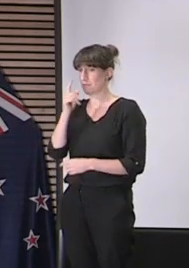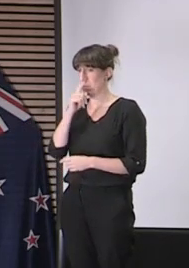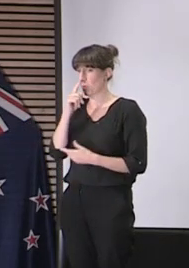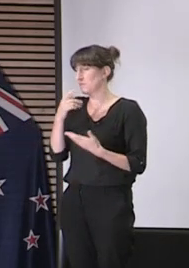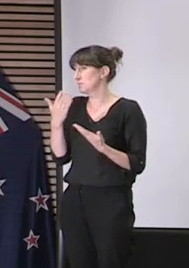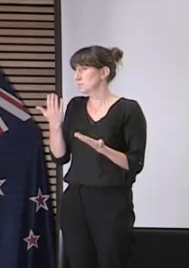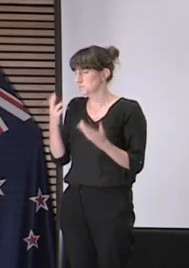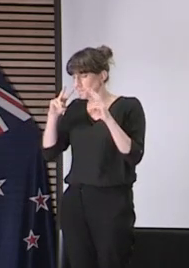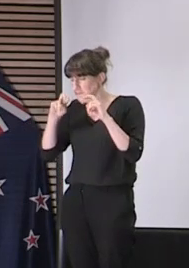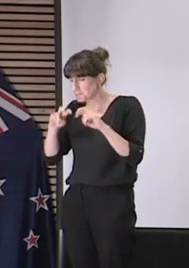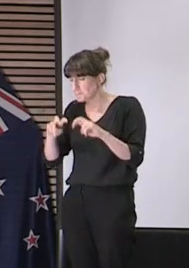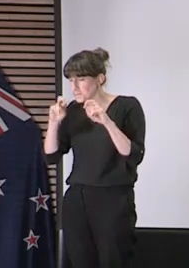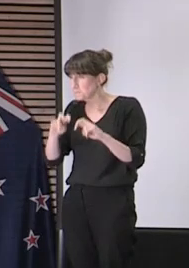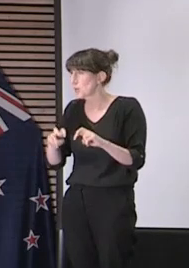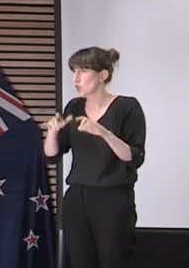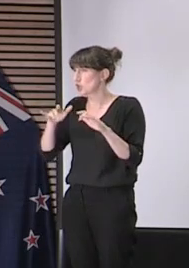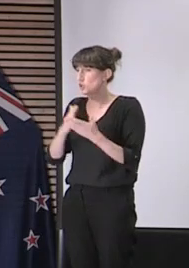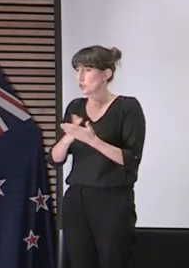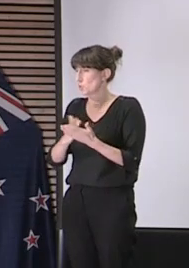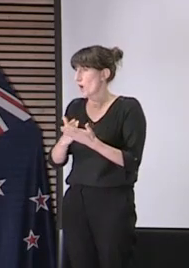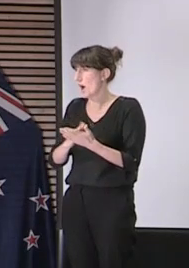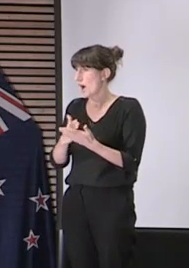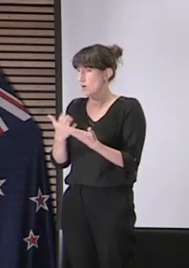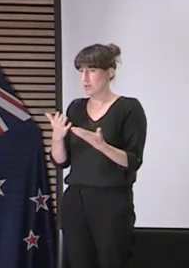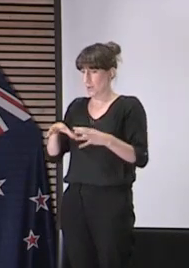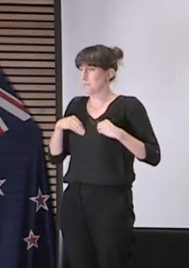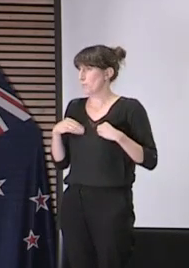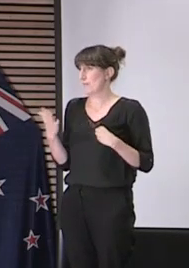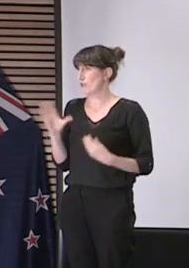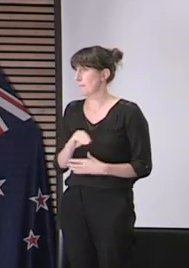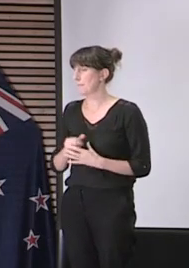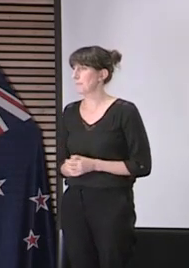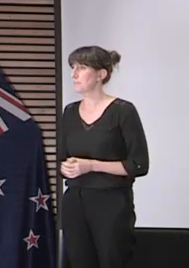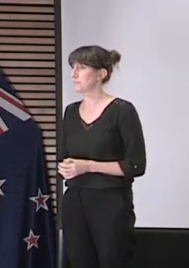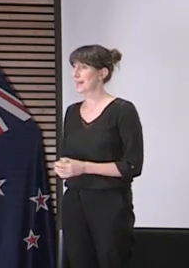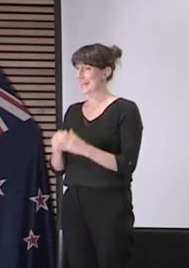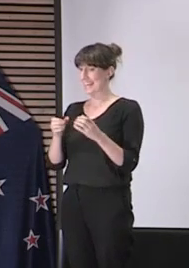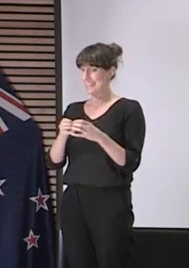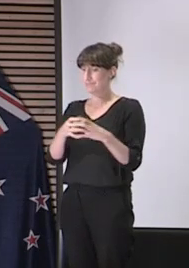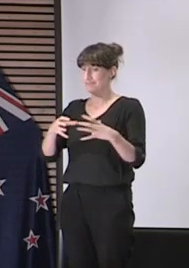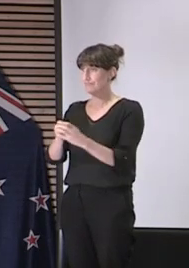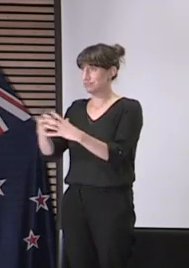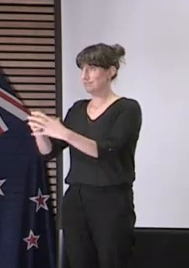We are still investigating 14%